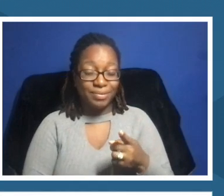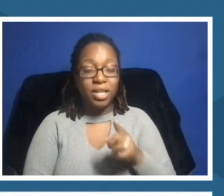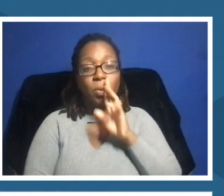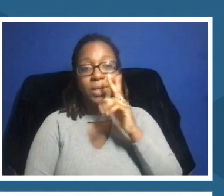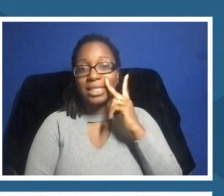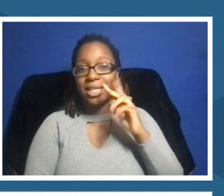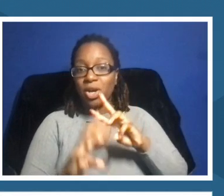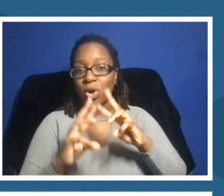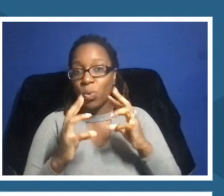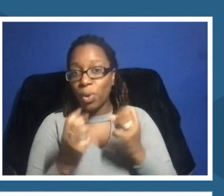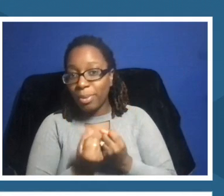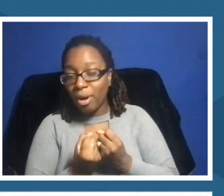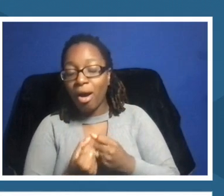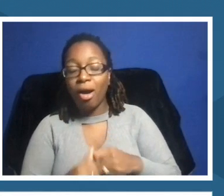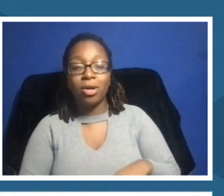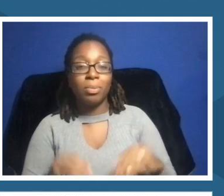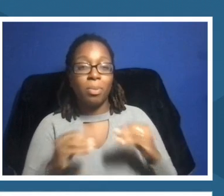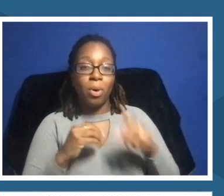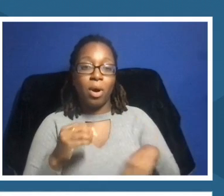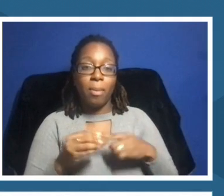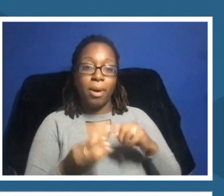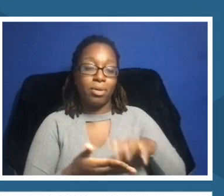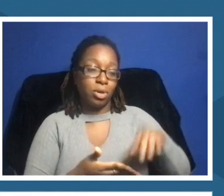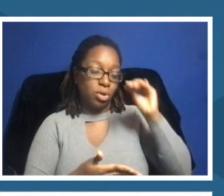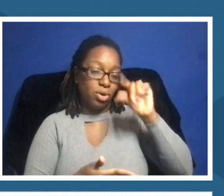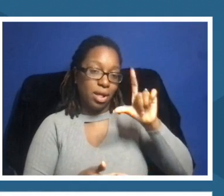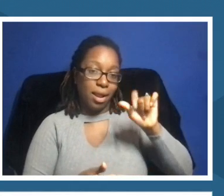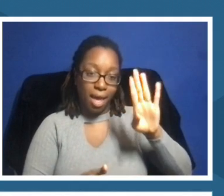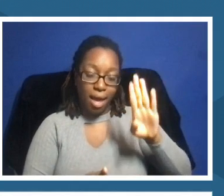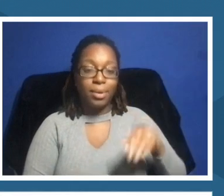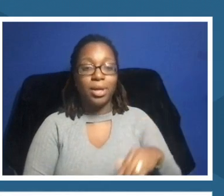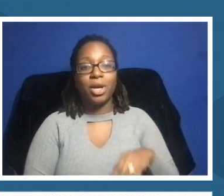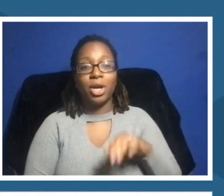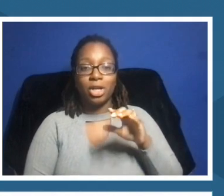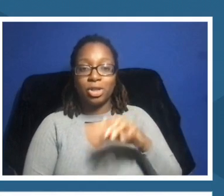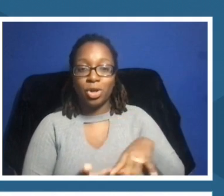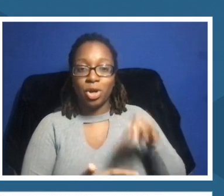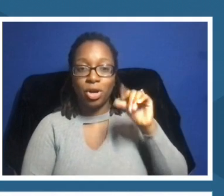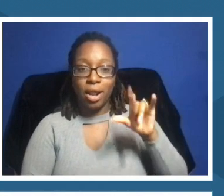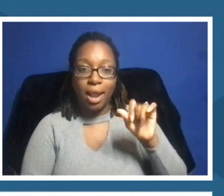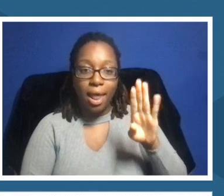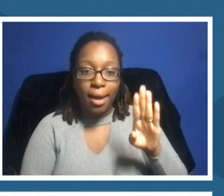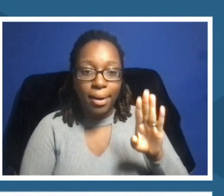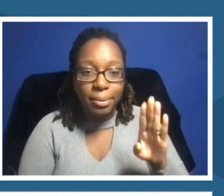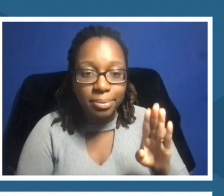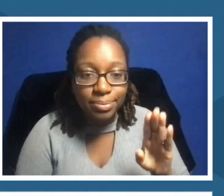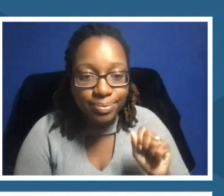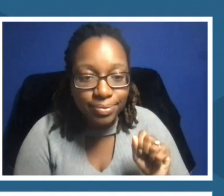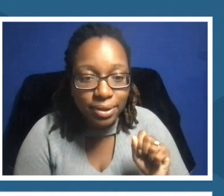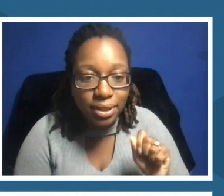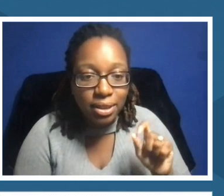more on the learning lab at learninglab.si.edu